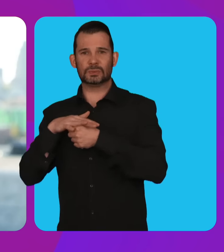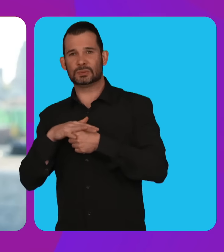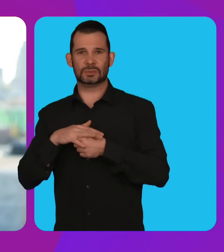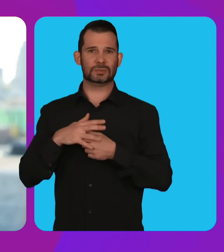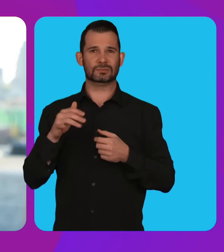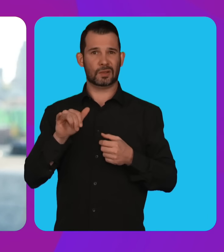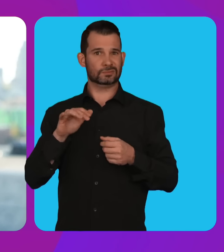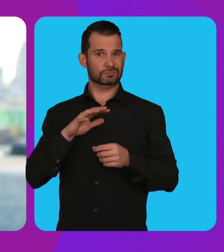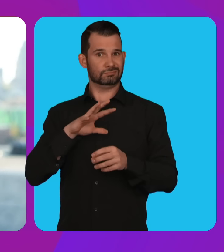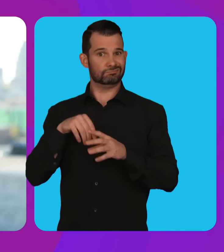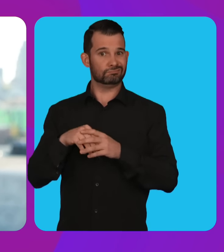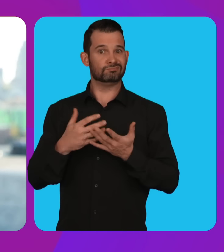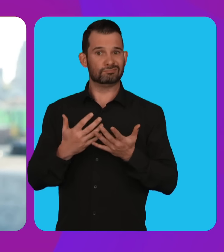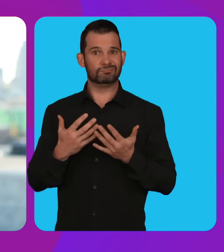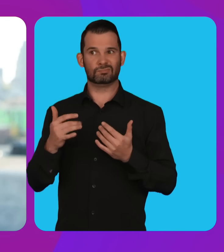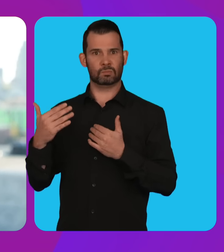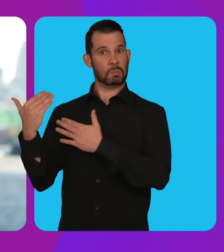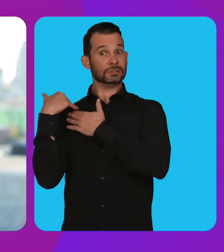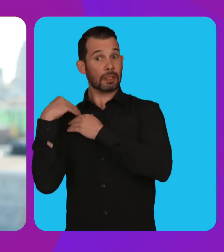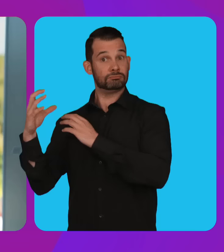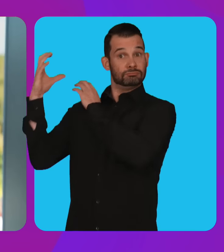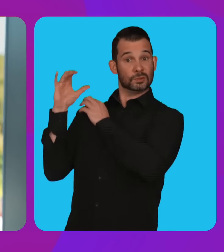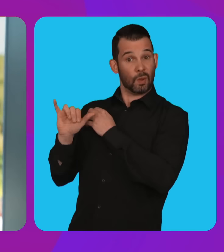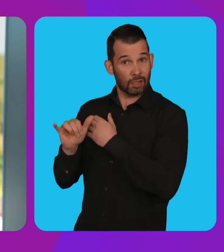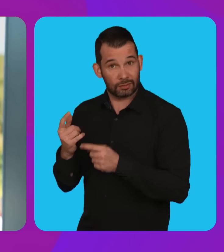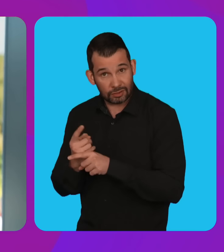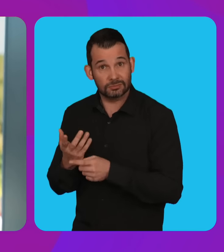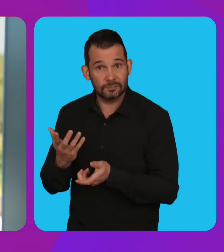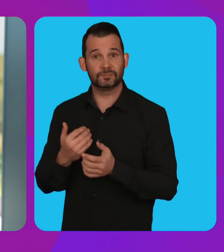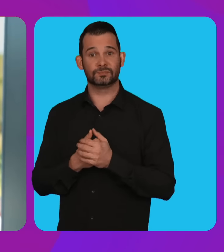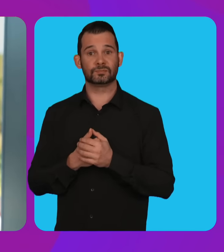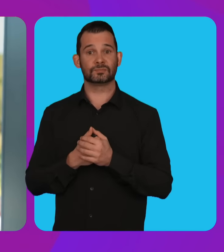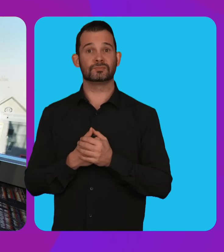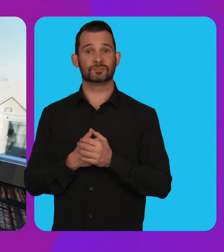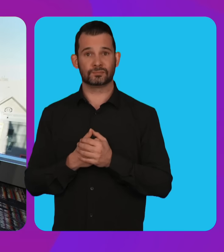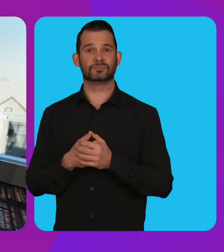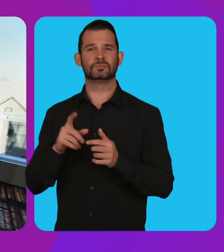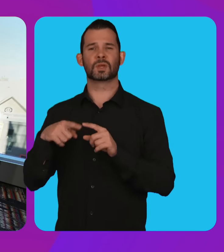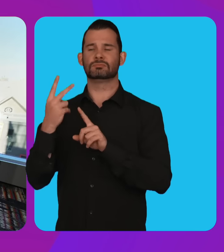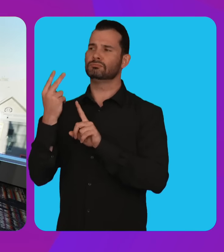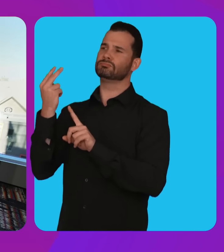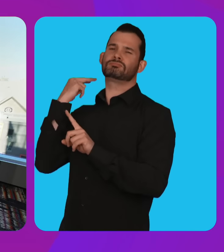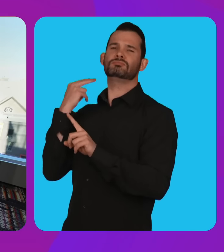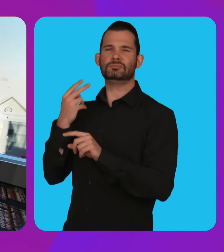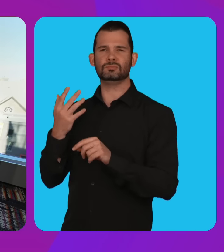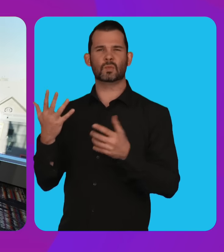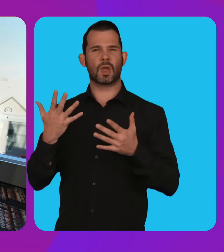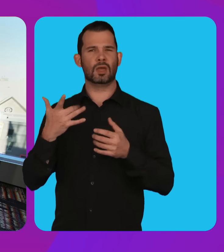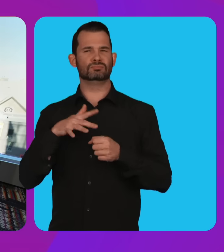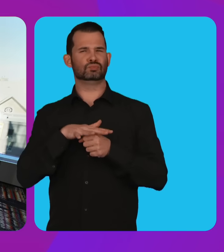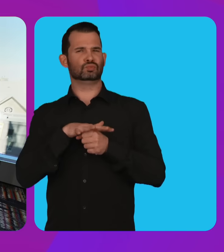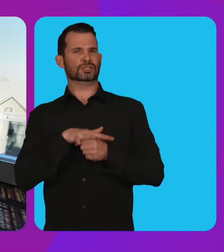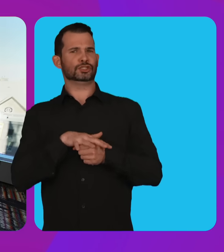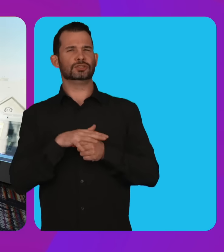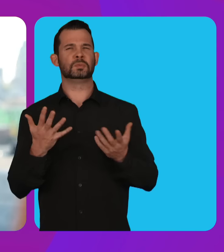It comes with responsibility as well. When you look back, what was the pressure?